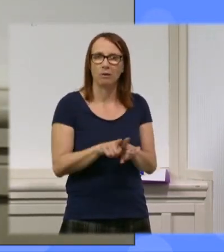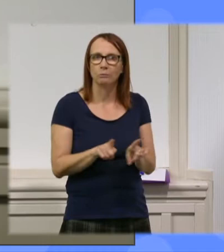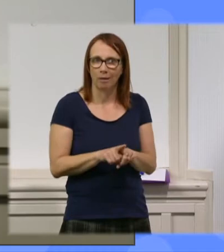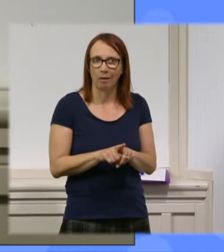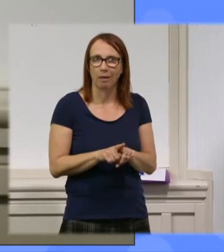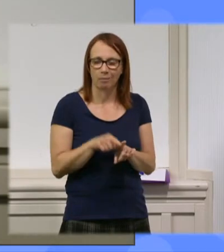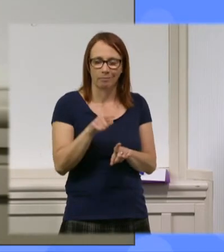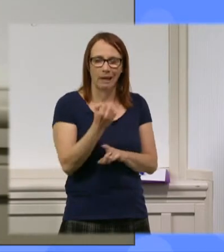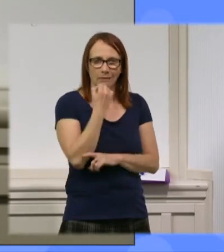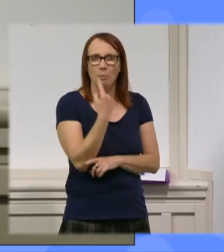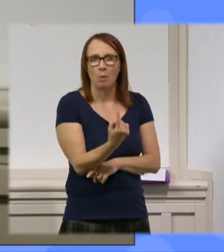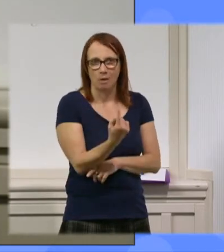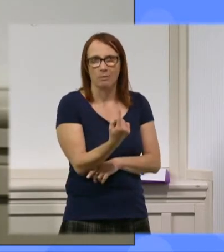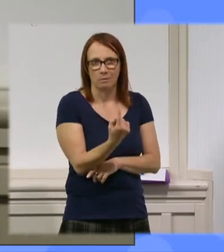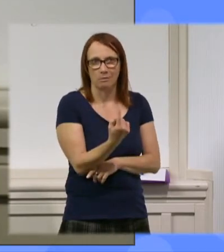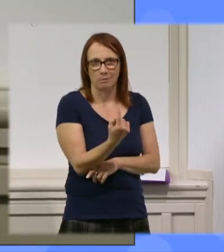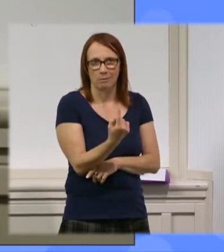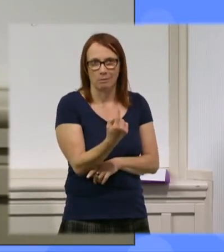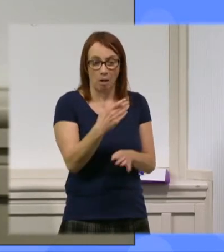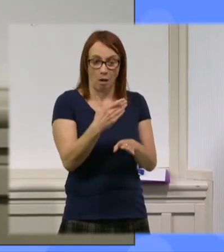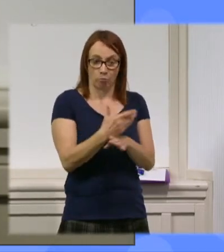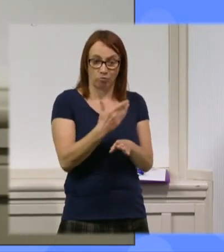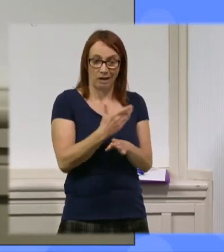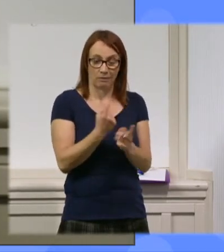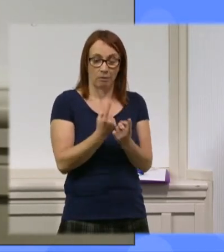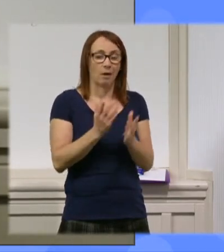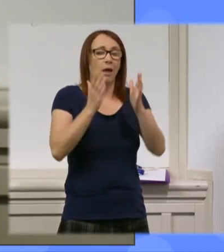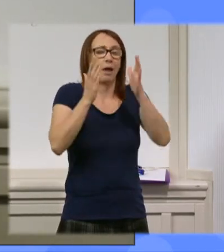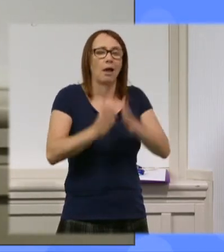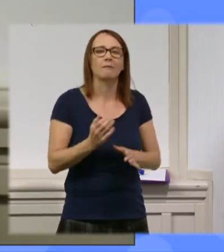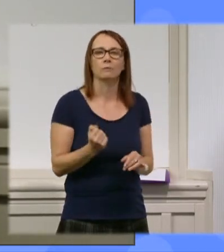are very practical things that we can do as a country to make this happen none of